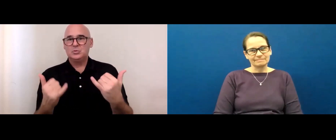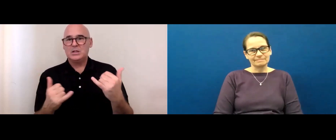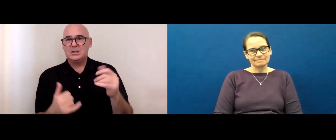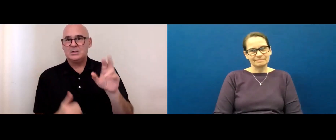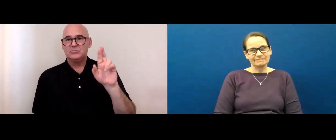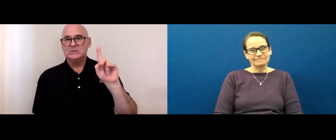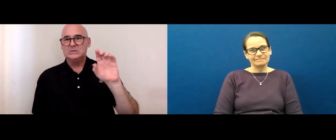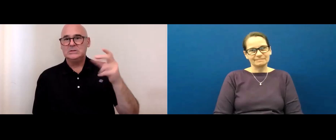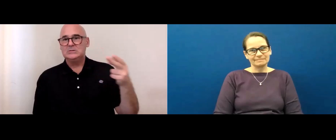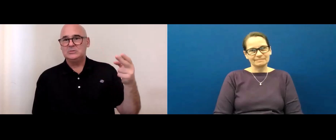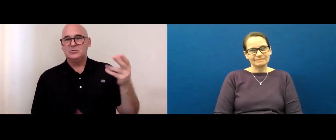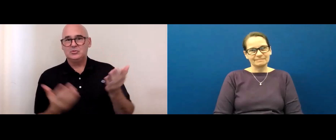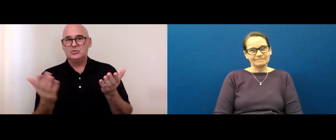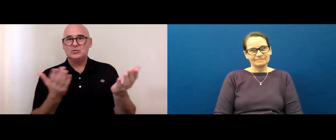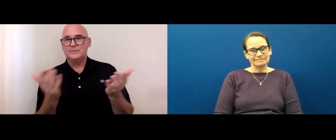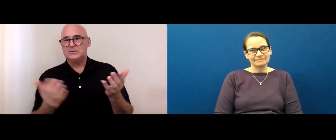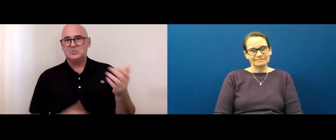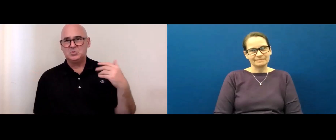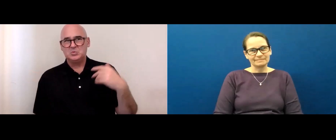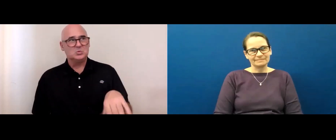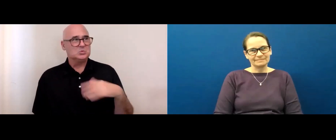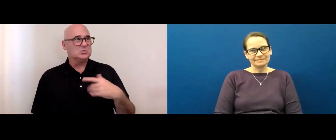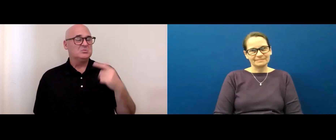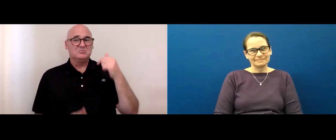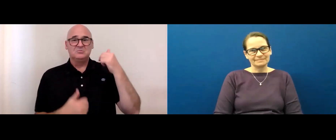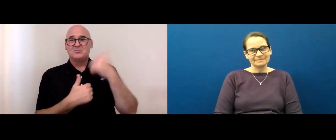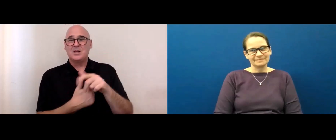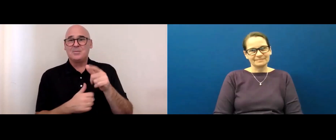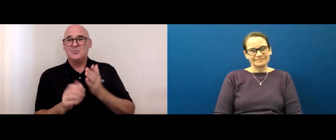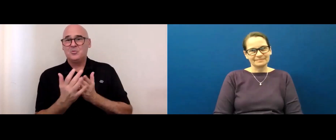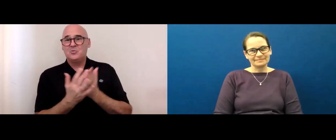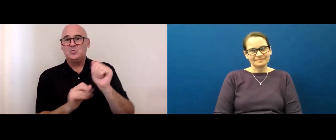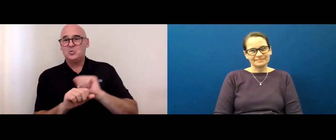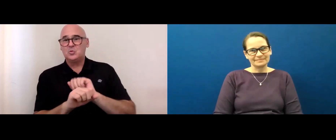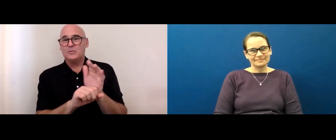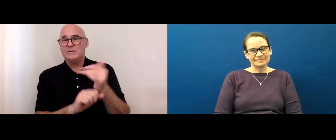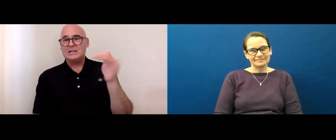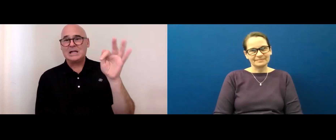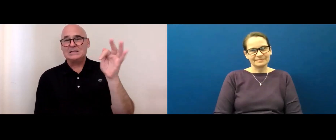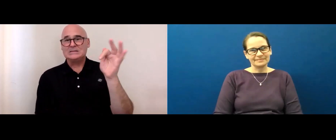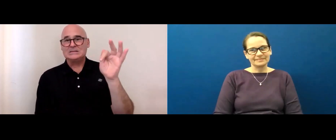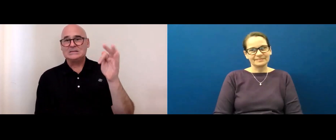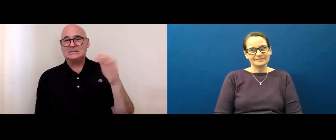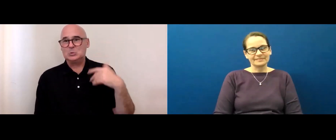impressed with Rhode Island Commission on the Deaf partnering today you know during covid19